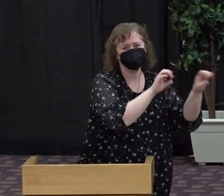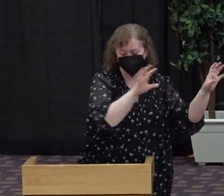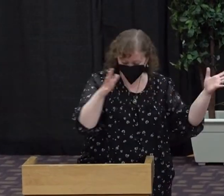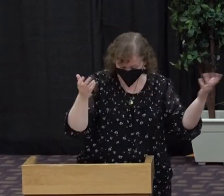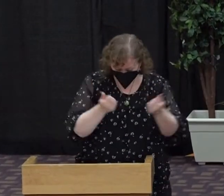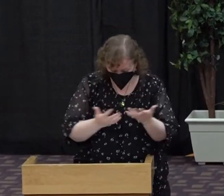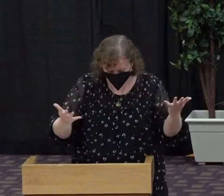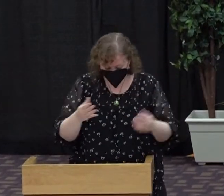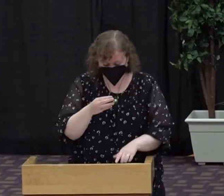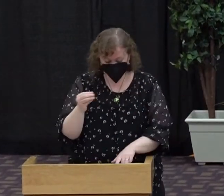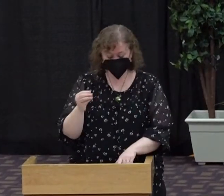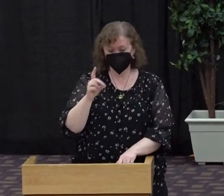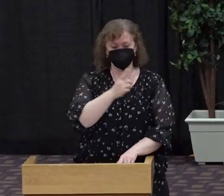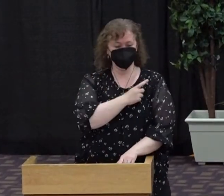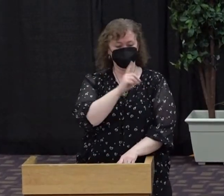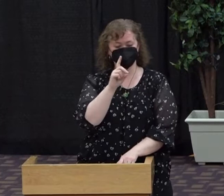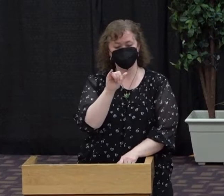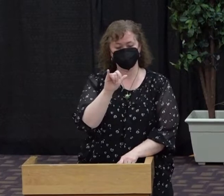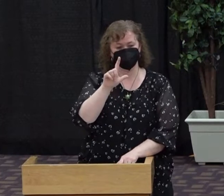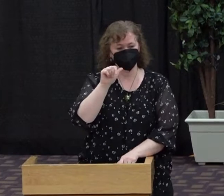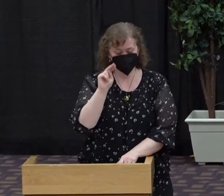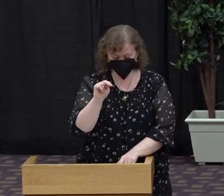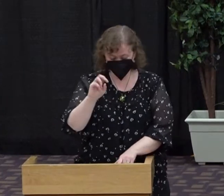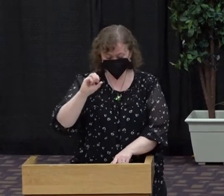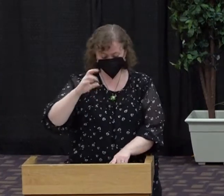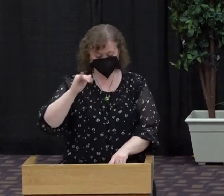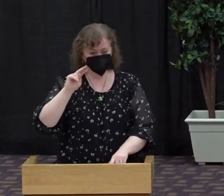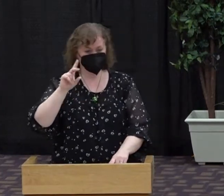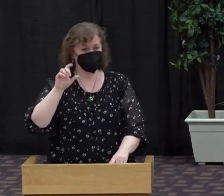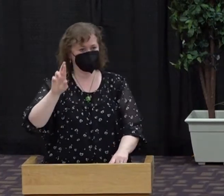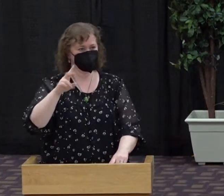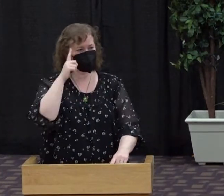So he would distribute all of the publications and so forth.